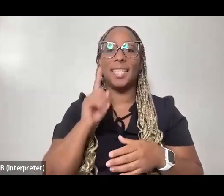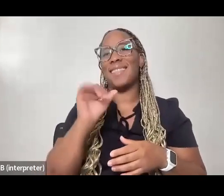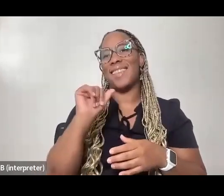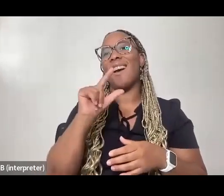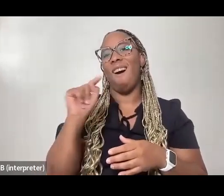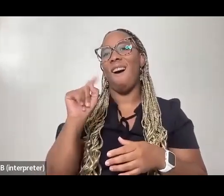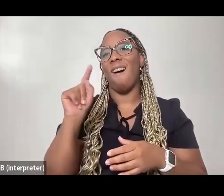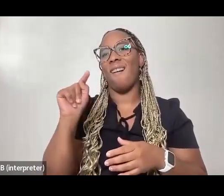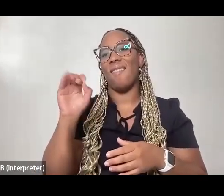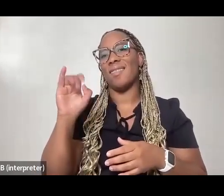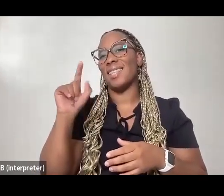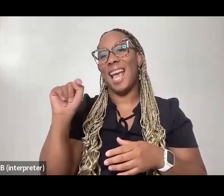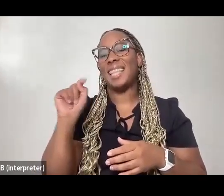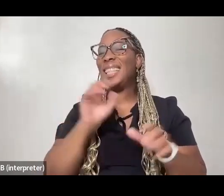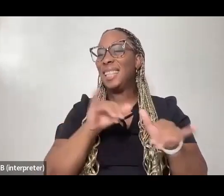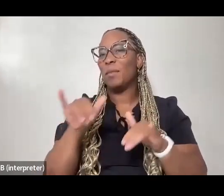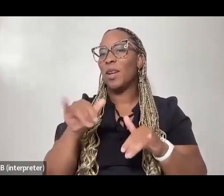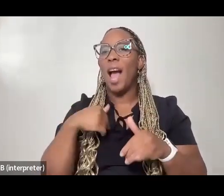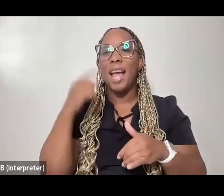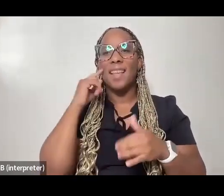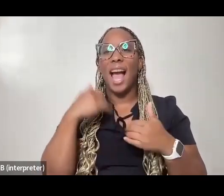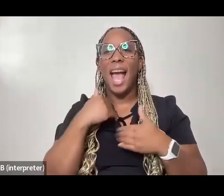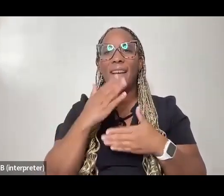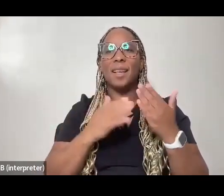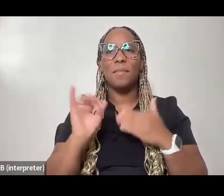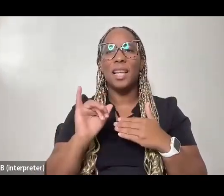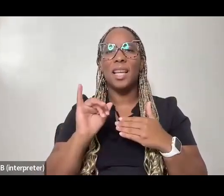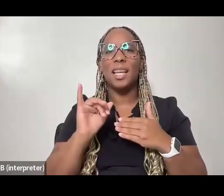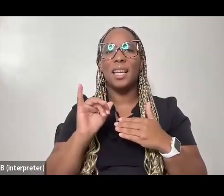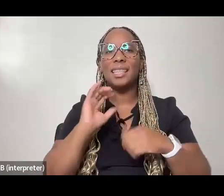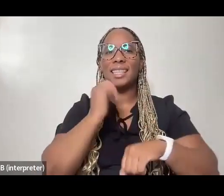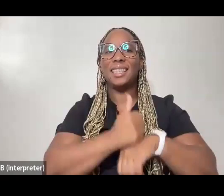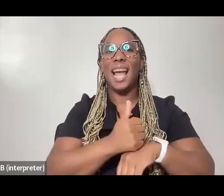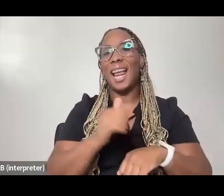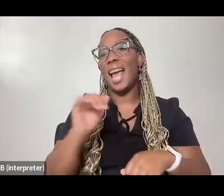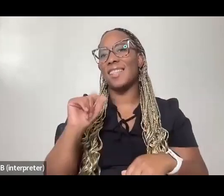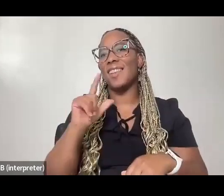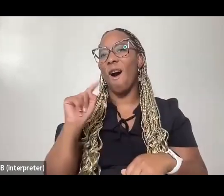It is the same very similar I think I have something I was very similar to that set as the alt text for this image.